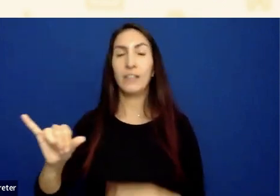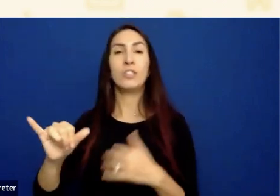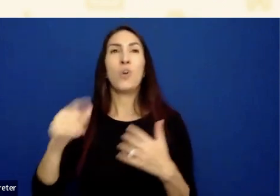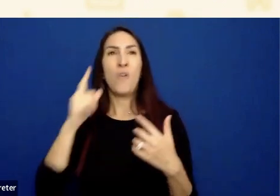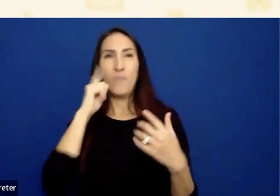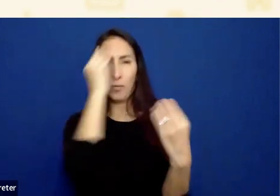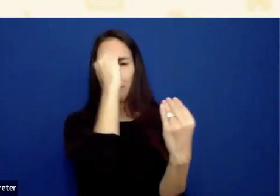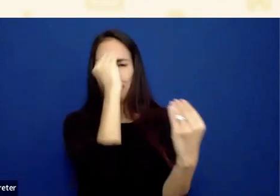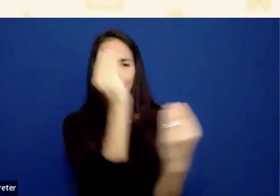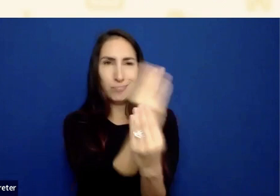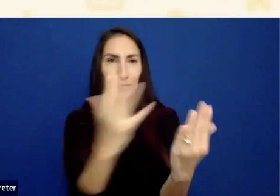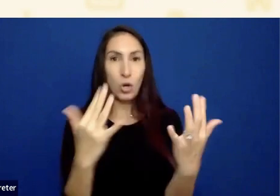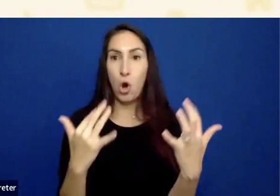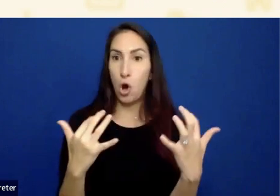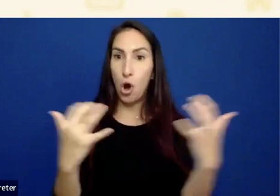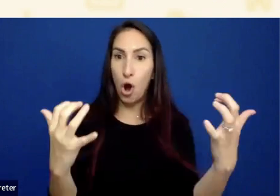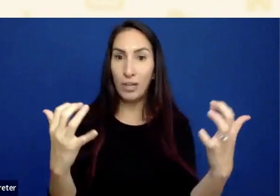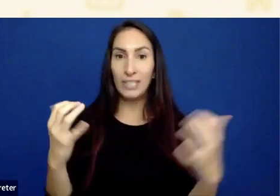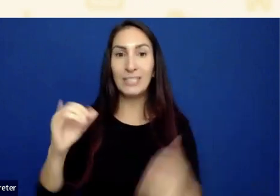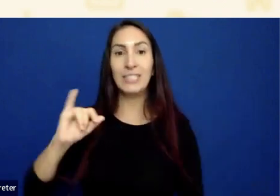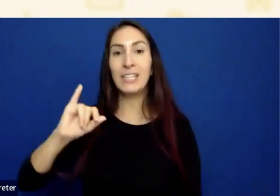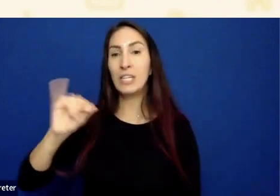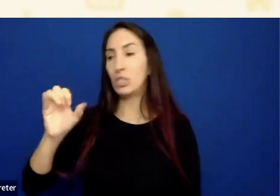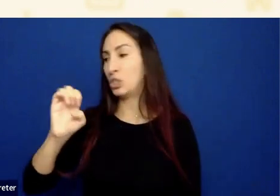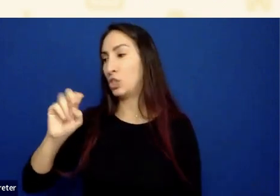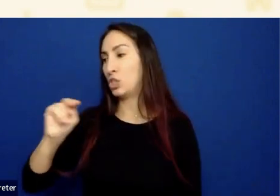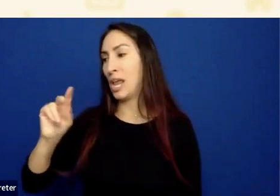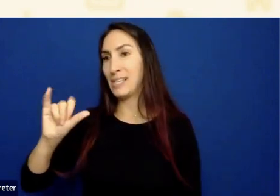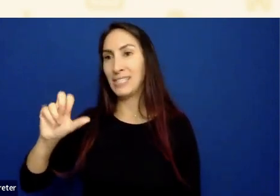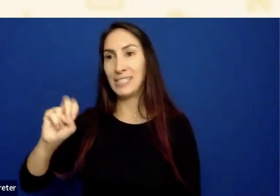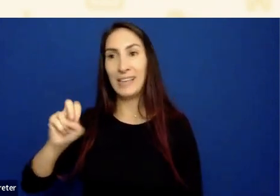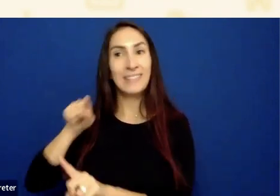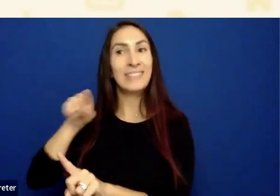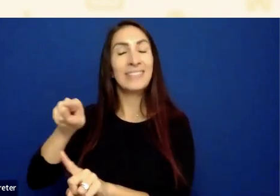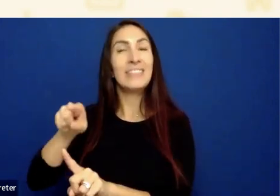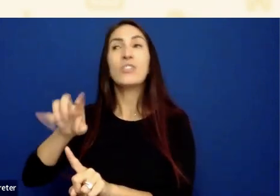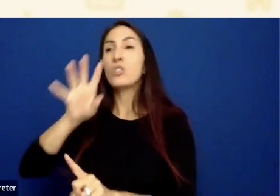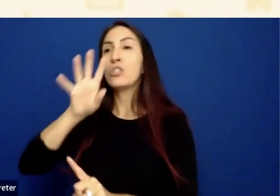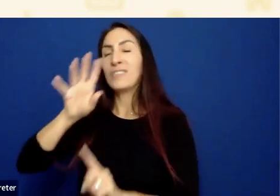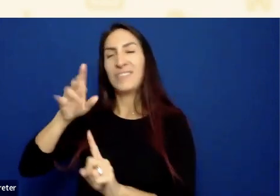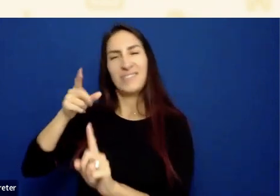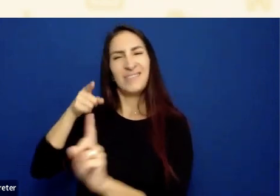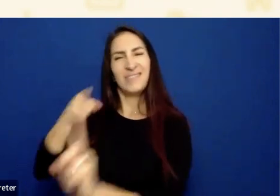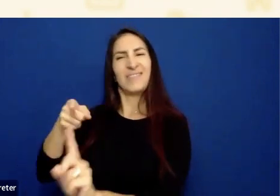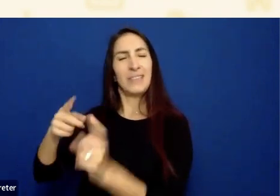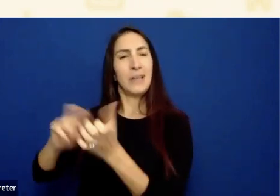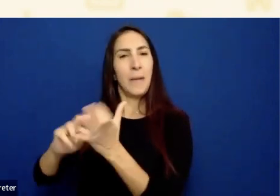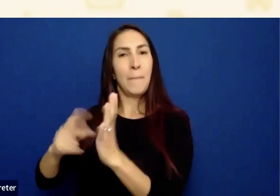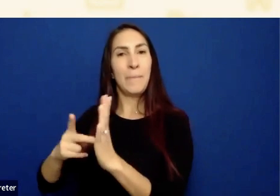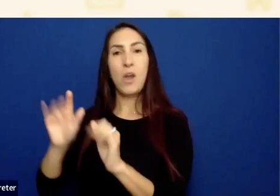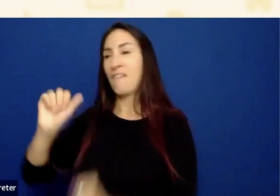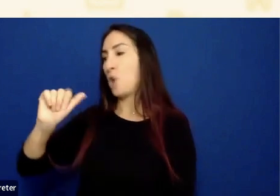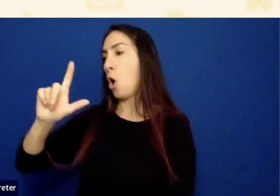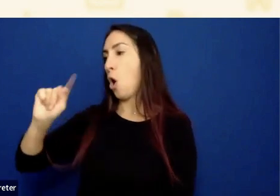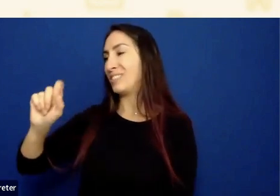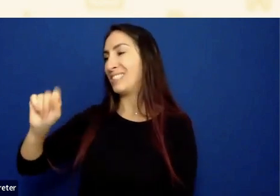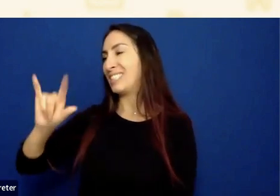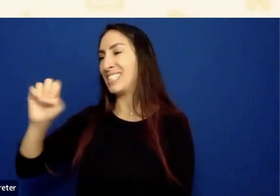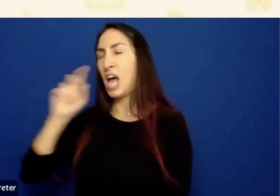what Jennison is talking about there is the style selection of alternate styles within a theme in the site editor,